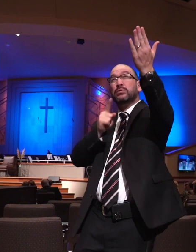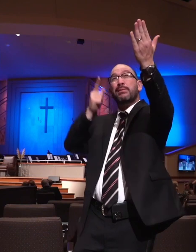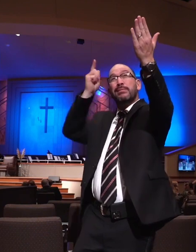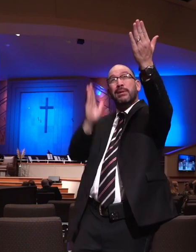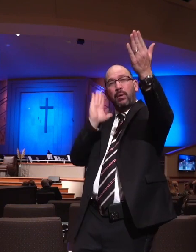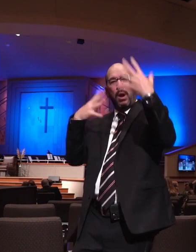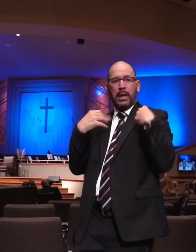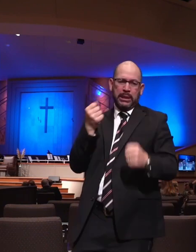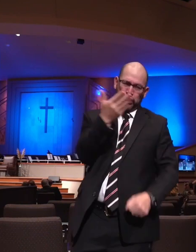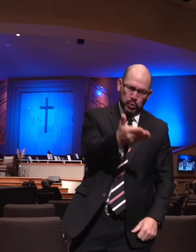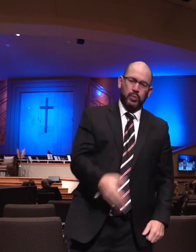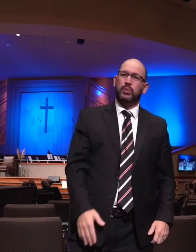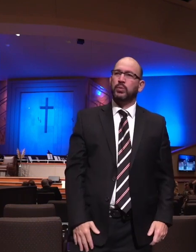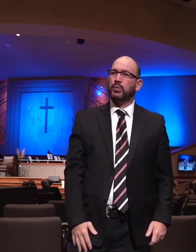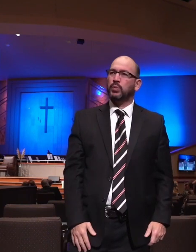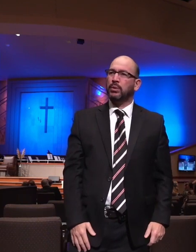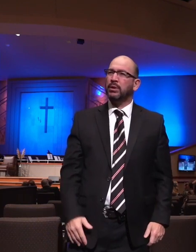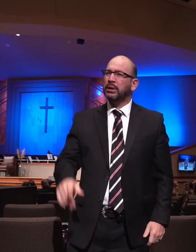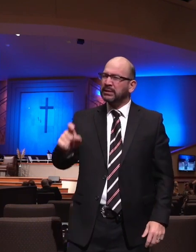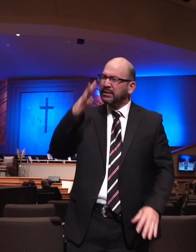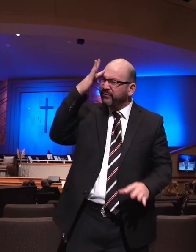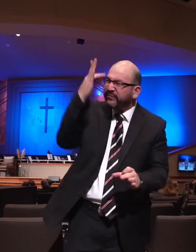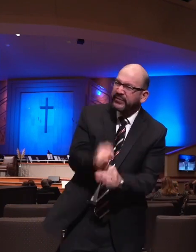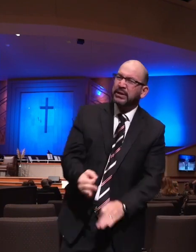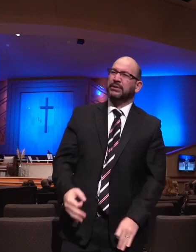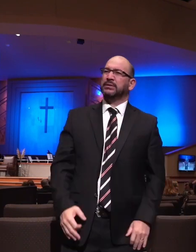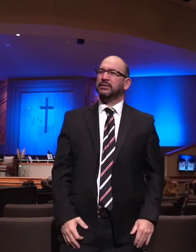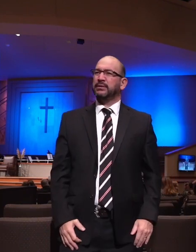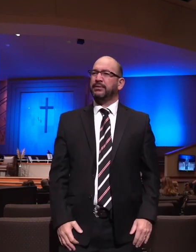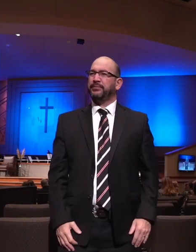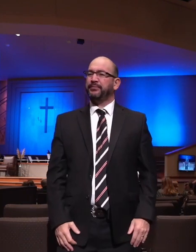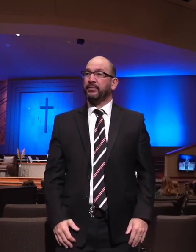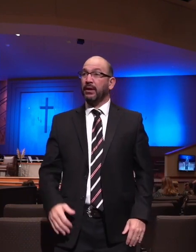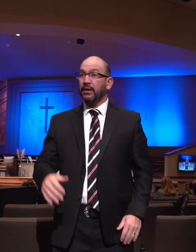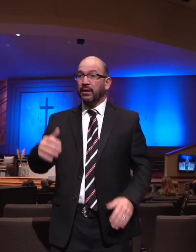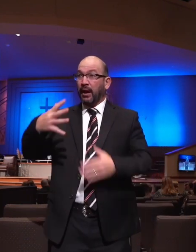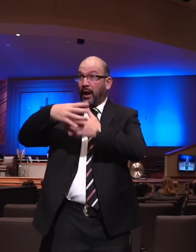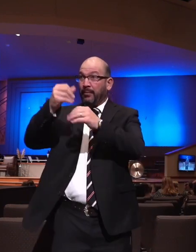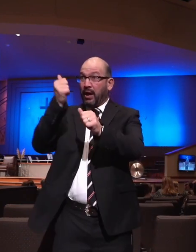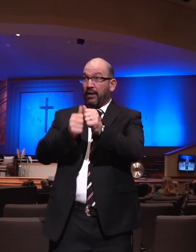what we got to have every everyone together every trip is a missions trip